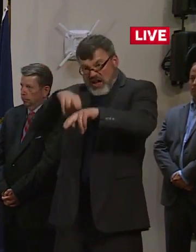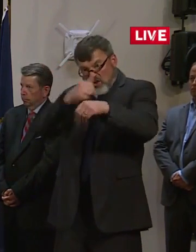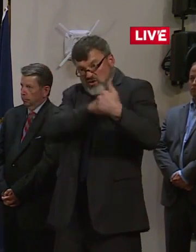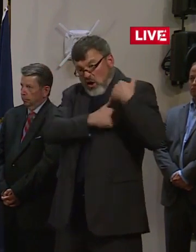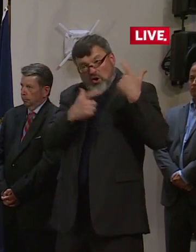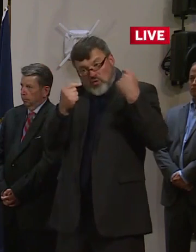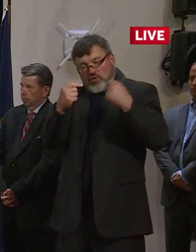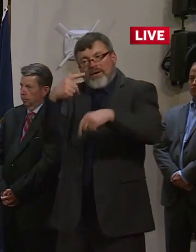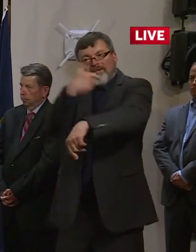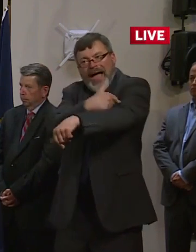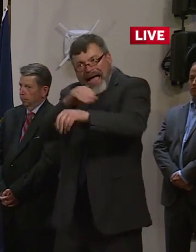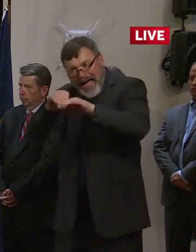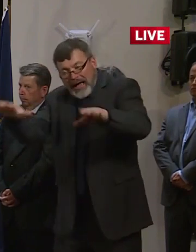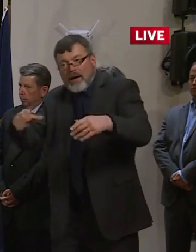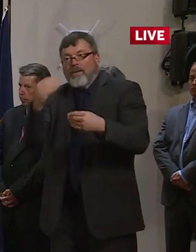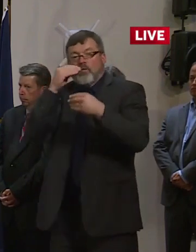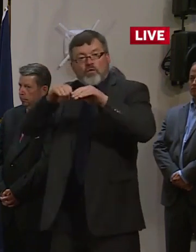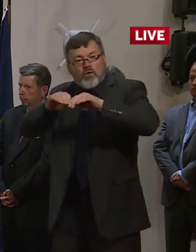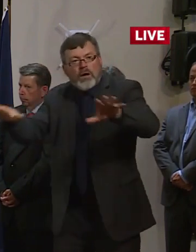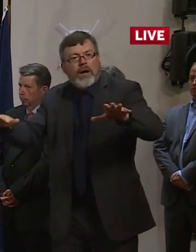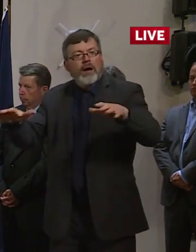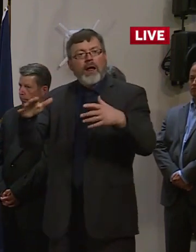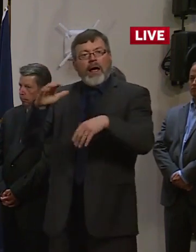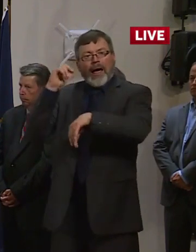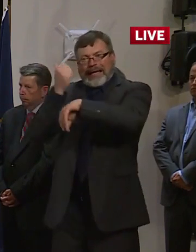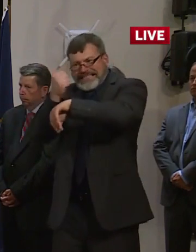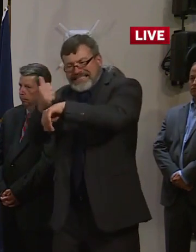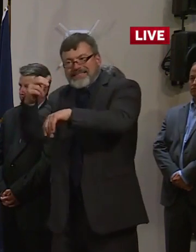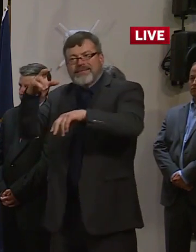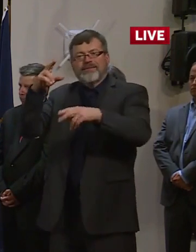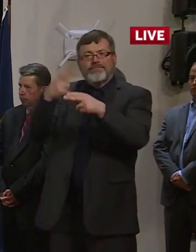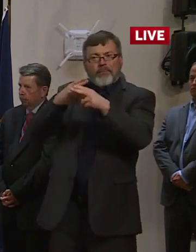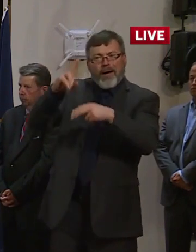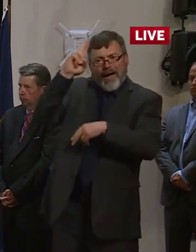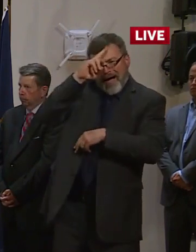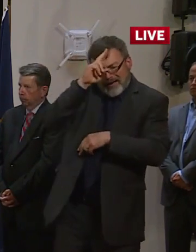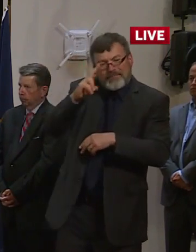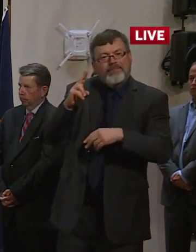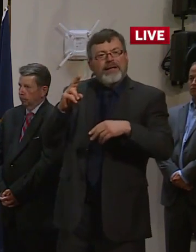WHETHER IT IS VACCINATIONS, FOOD DISTRIBUTION, BUILDING AND